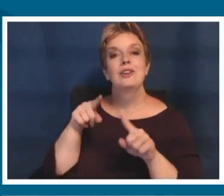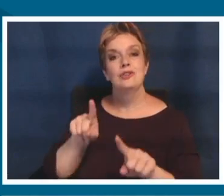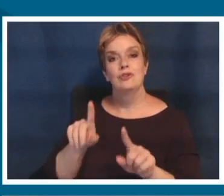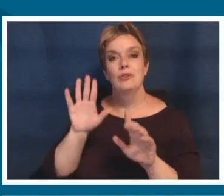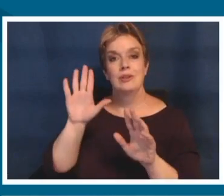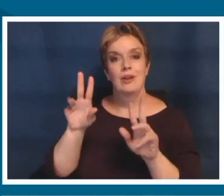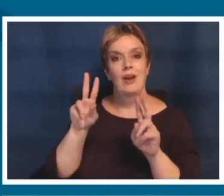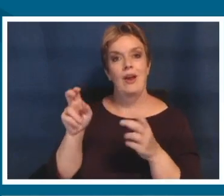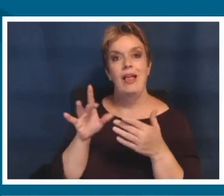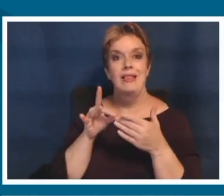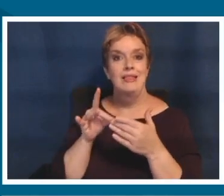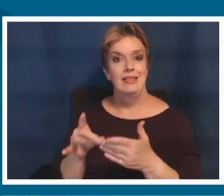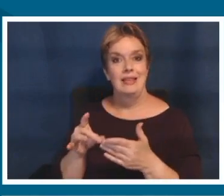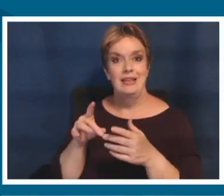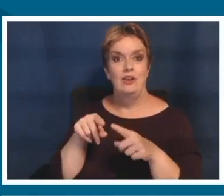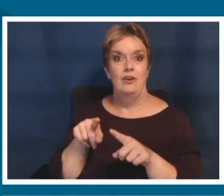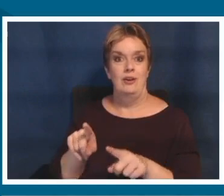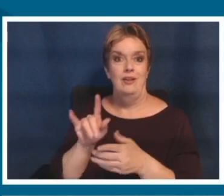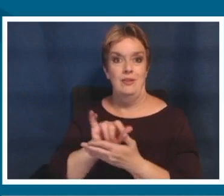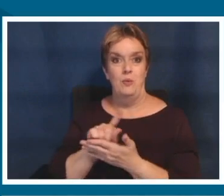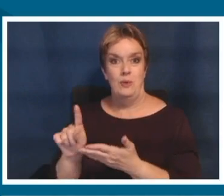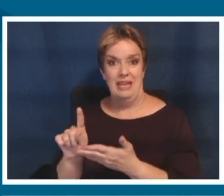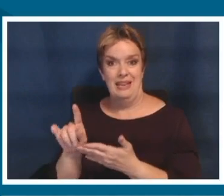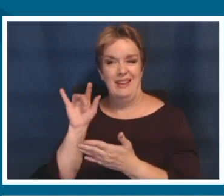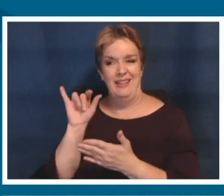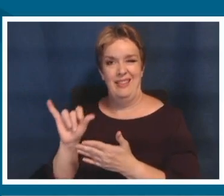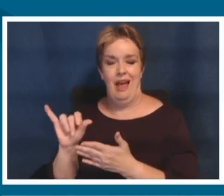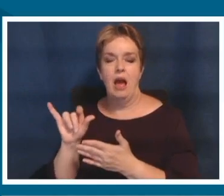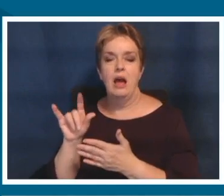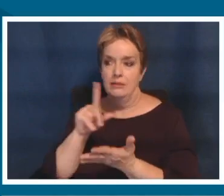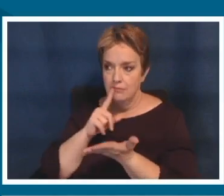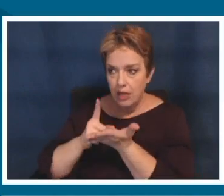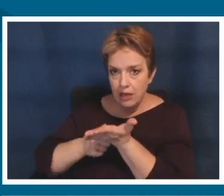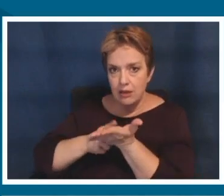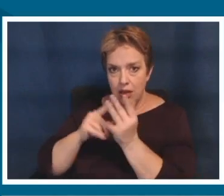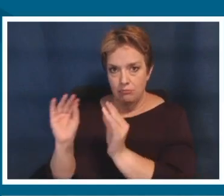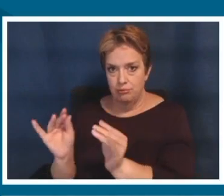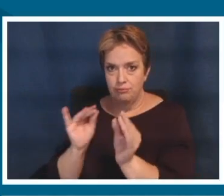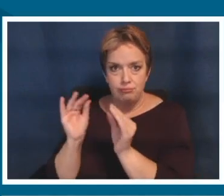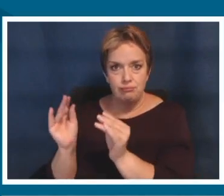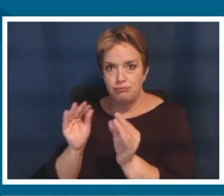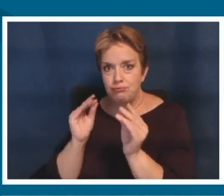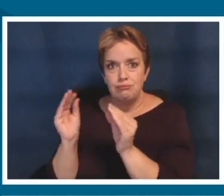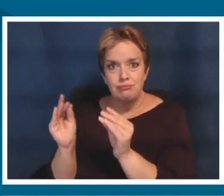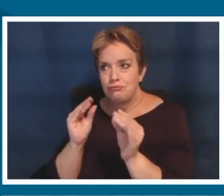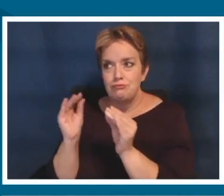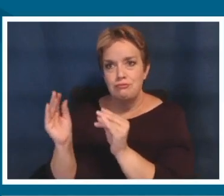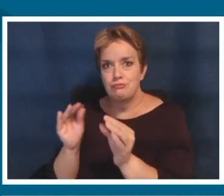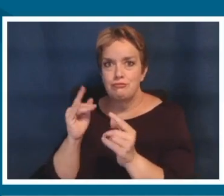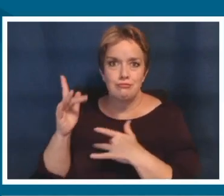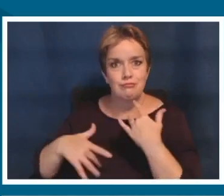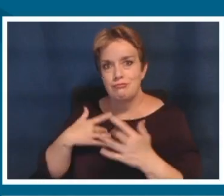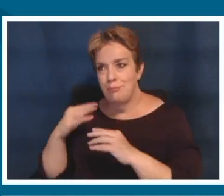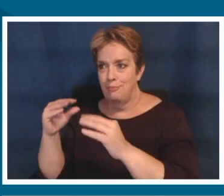ones around the building and were conversation continued um in response to them